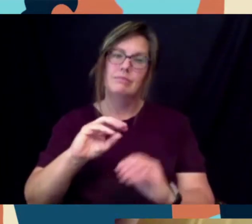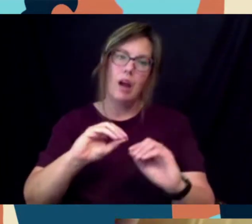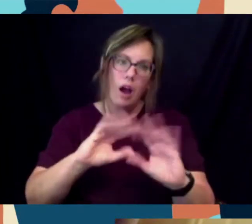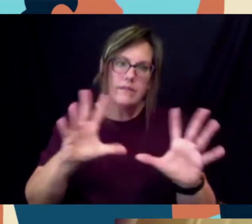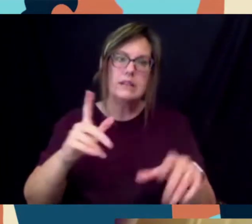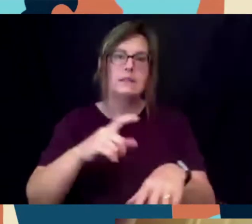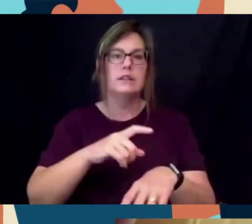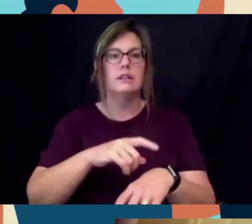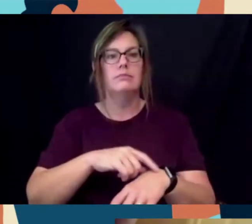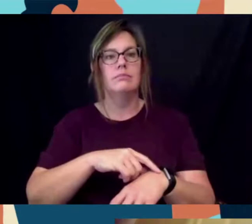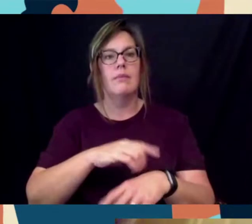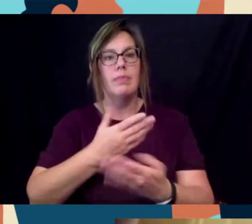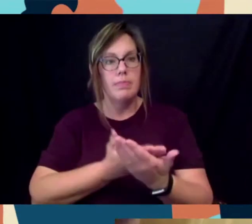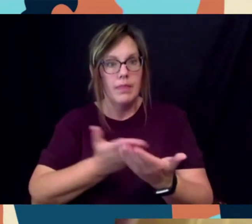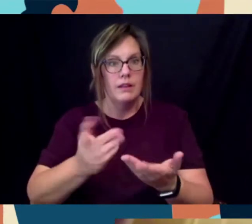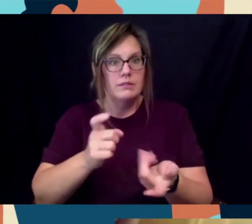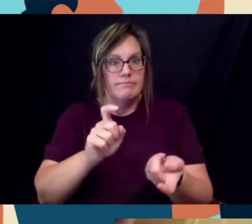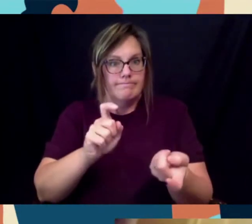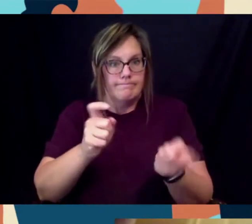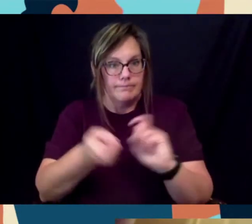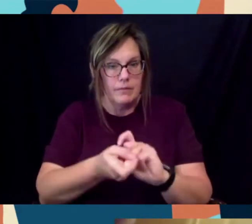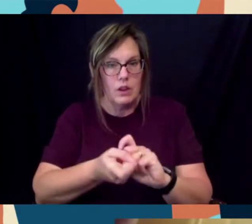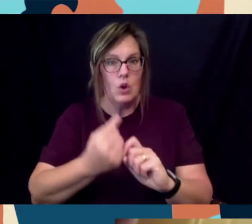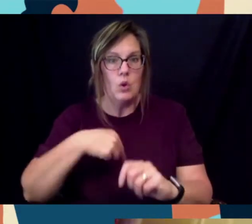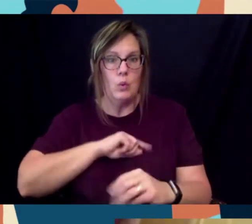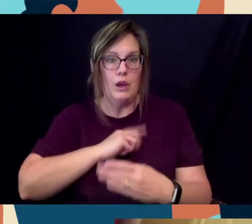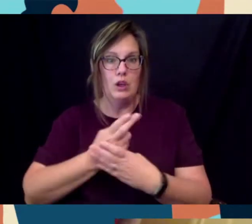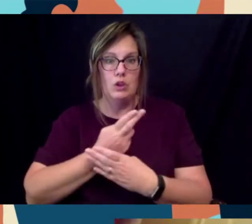realize it or not you use they them pronouns for people all the time like someone across